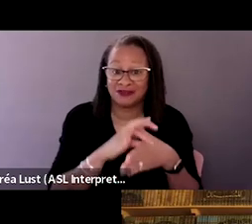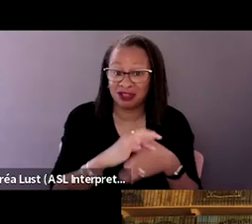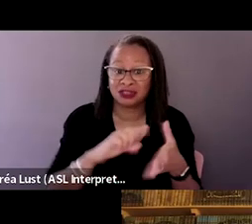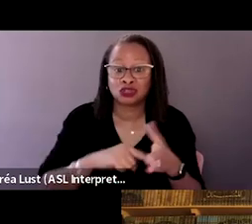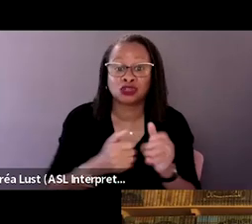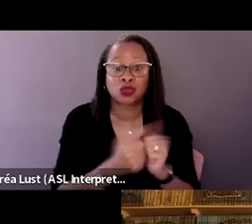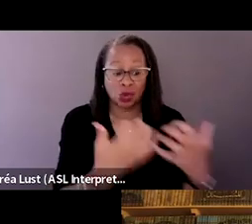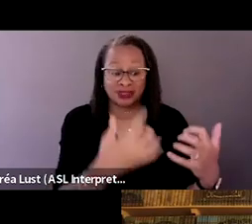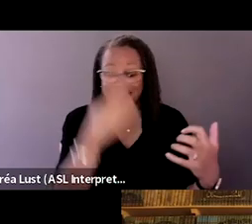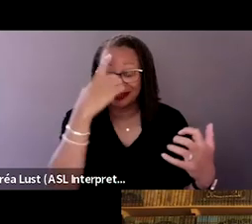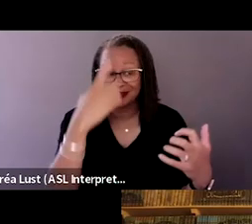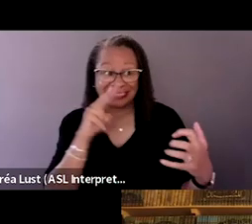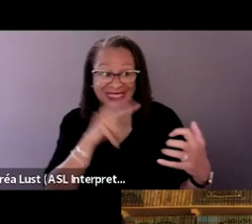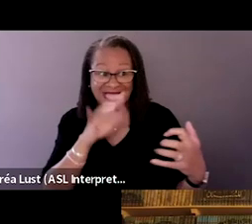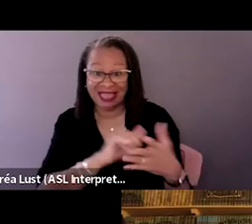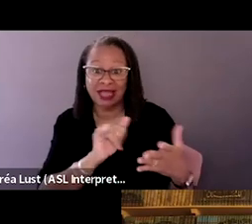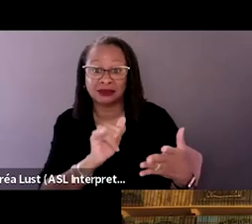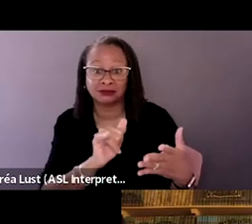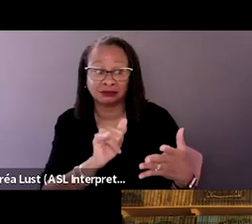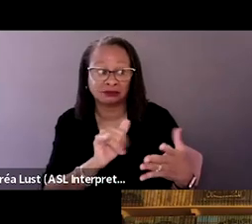You know, who are you making it for at the end of the day.